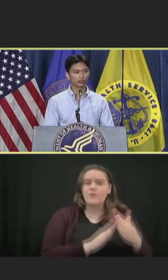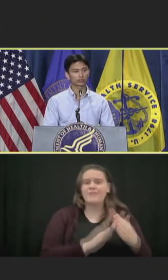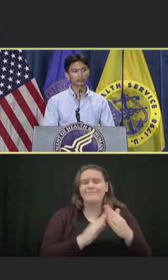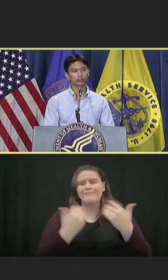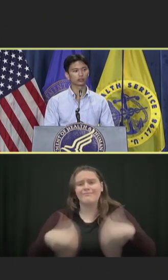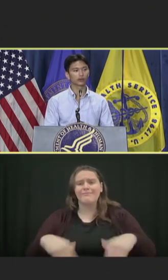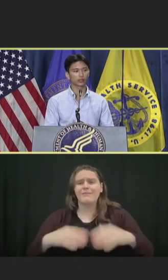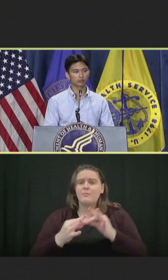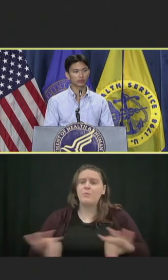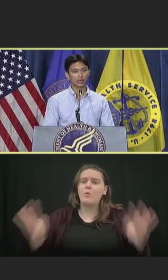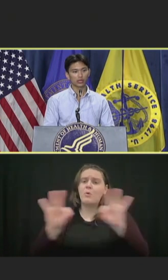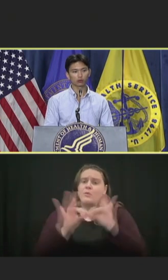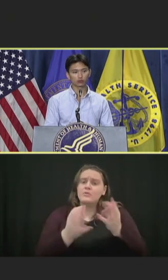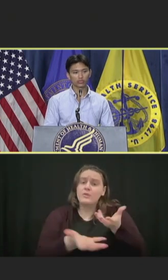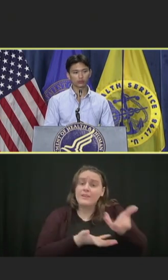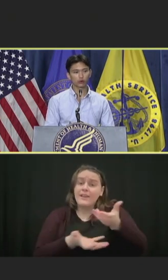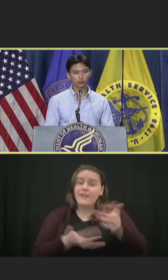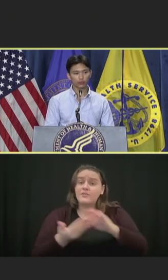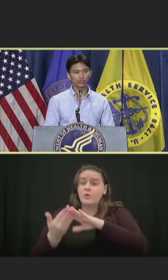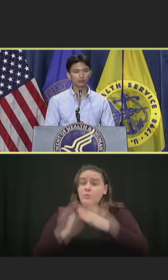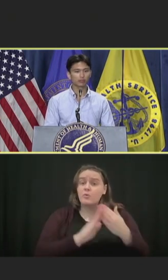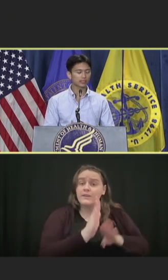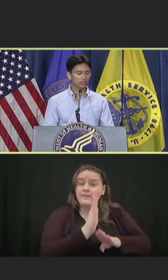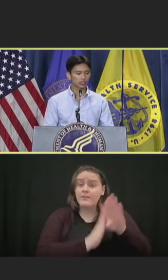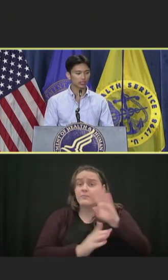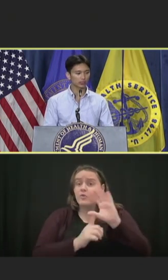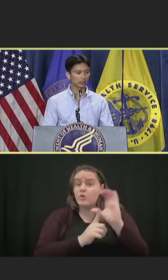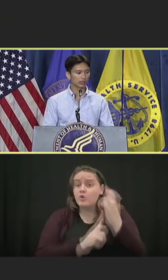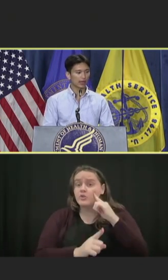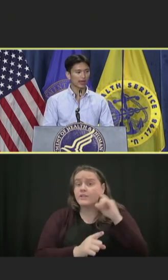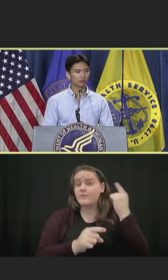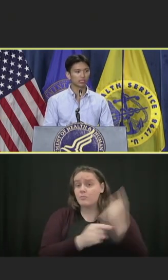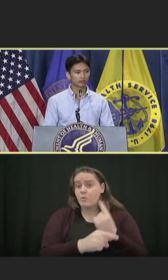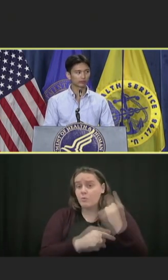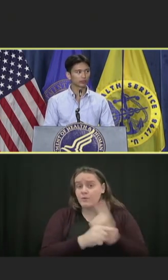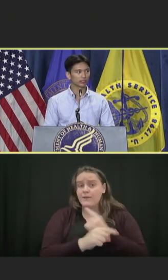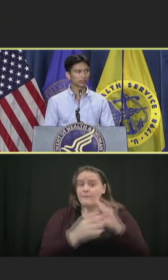you know, develop culturally appropriate messaging and meaningfully, you know,